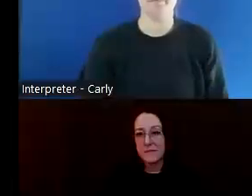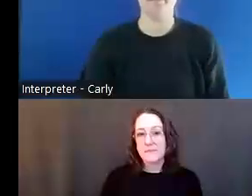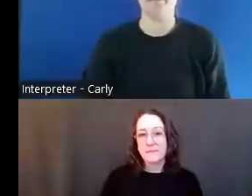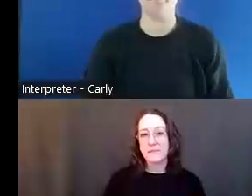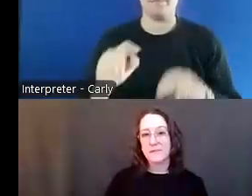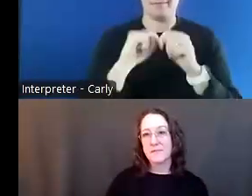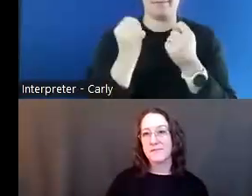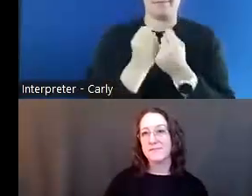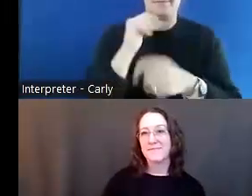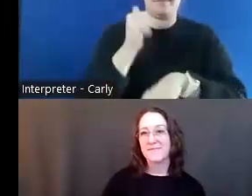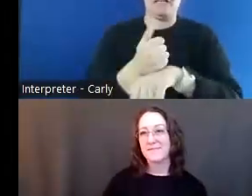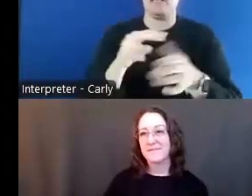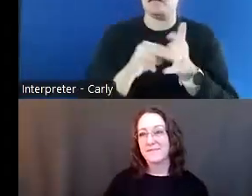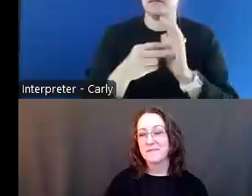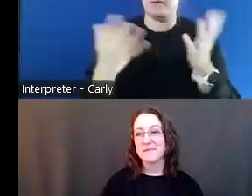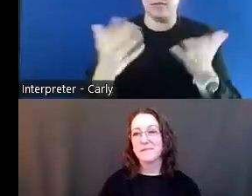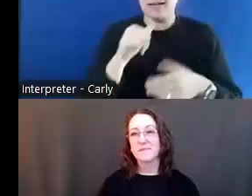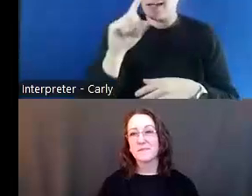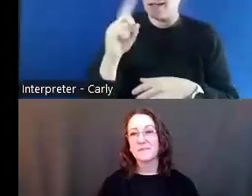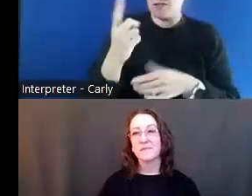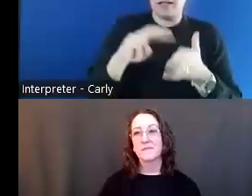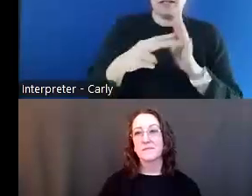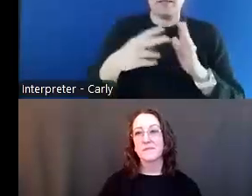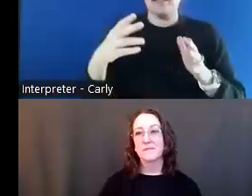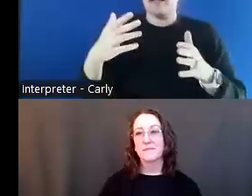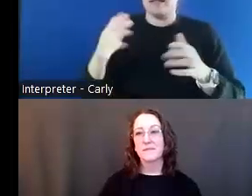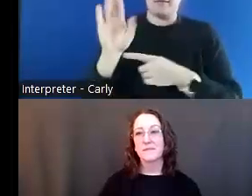social approach what do I mean I don't just mean biological people so we have our medical team we